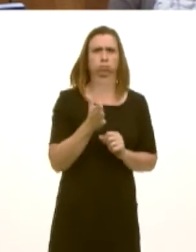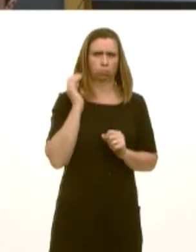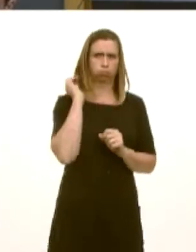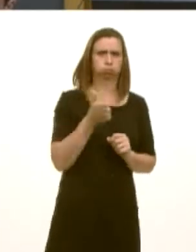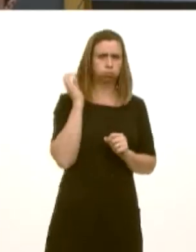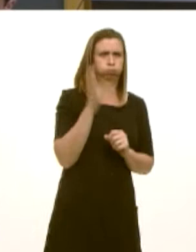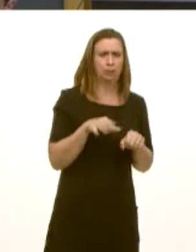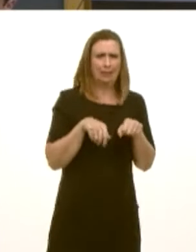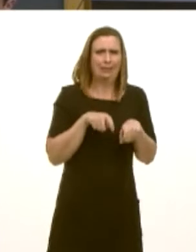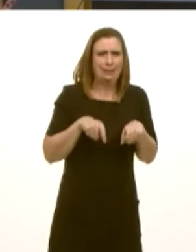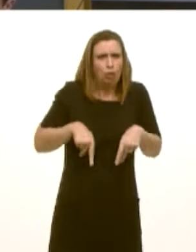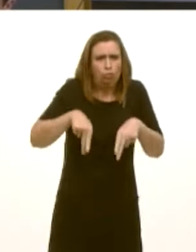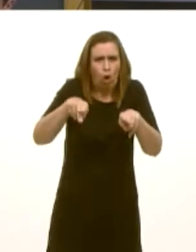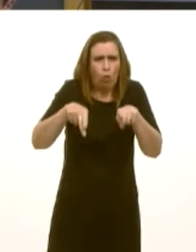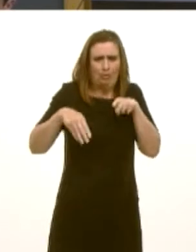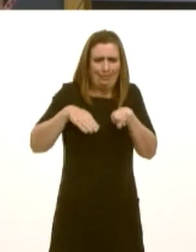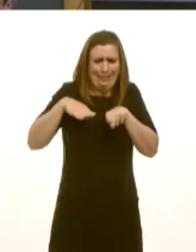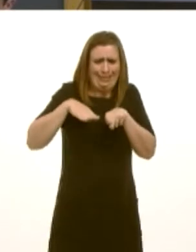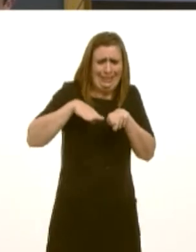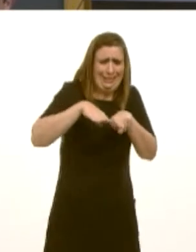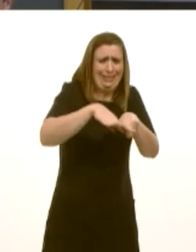Some are, some arenít, and how we develop cycle-only lanes and cycle-only paths in the